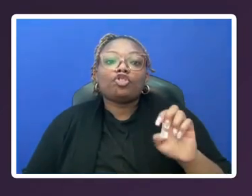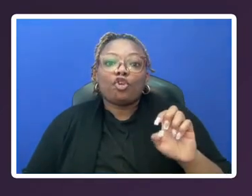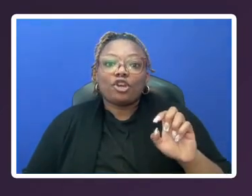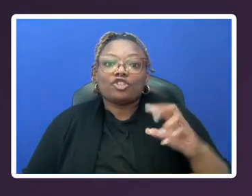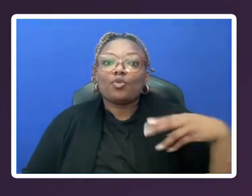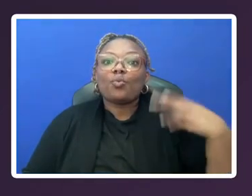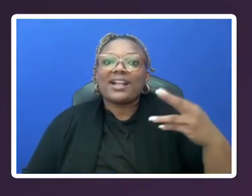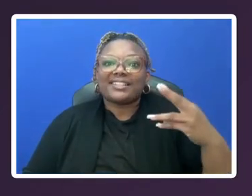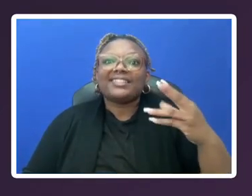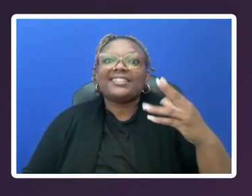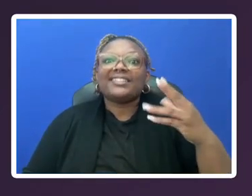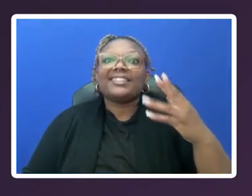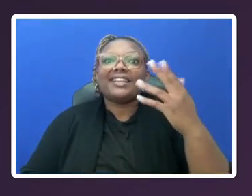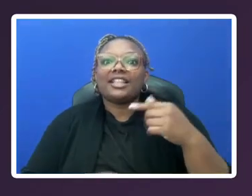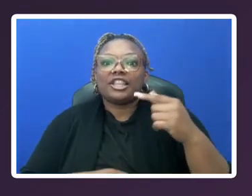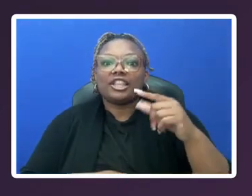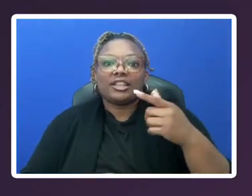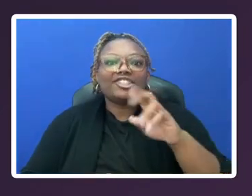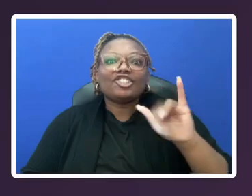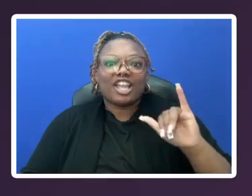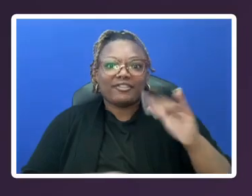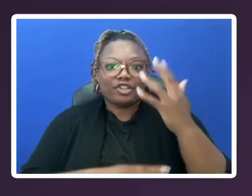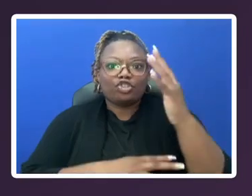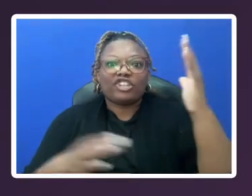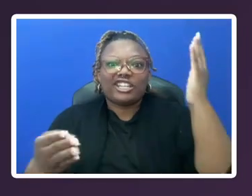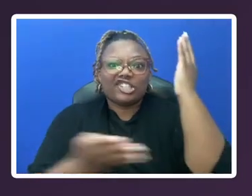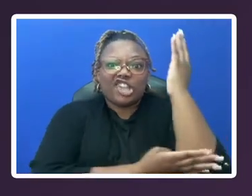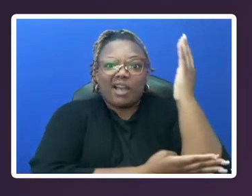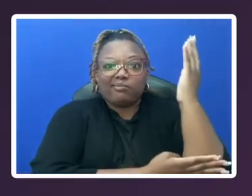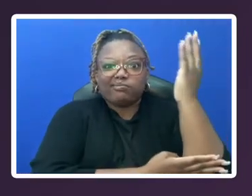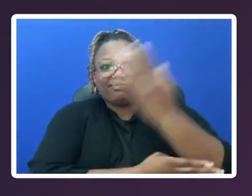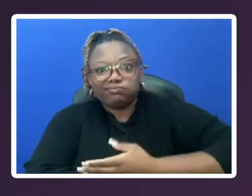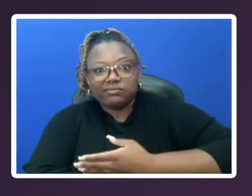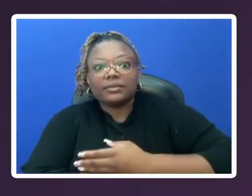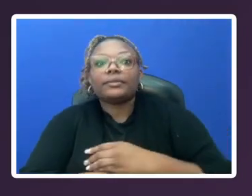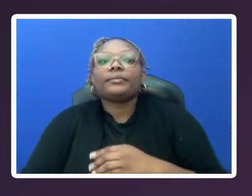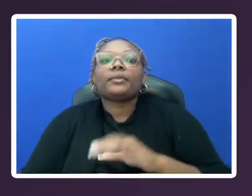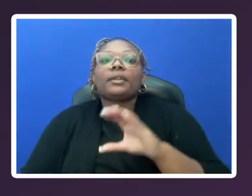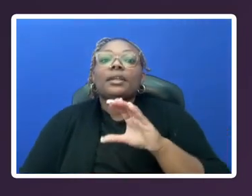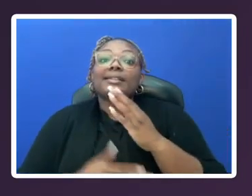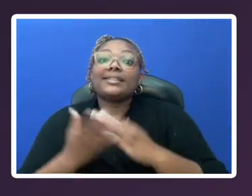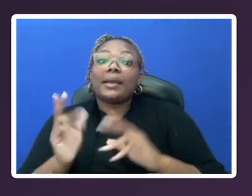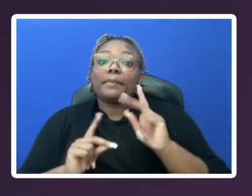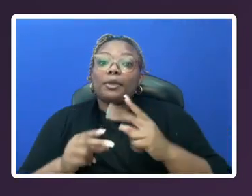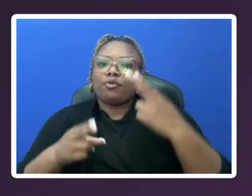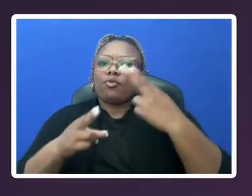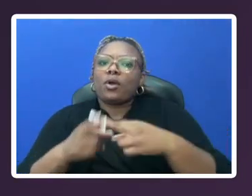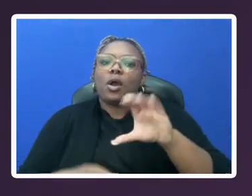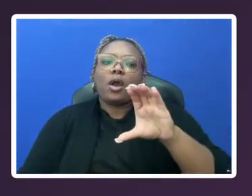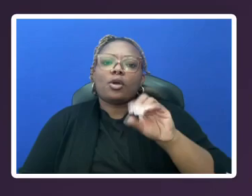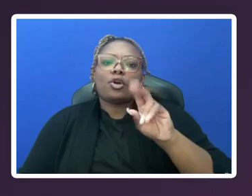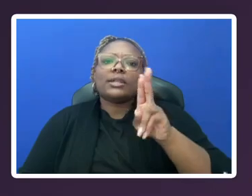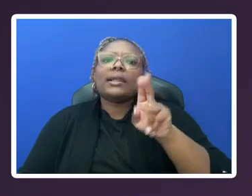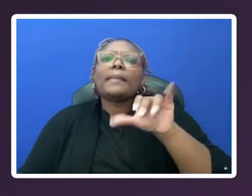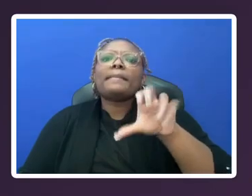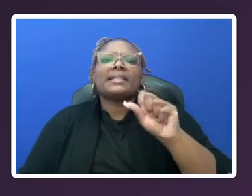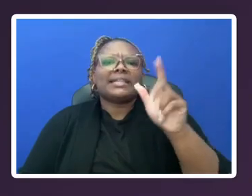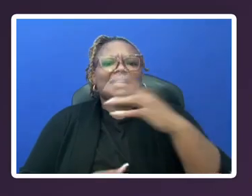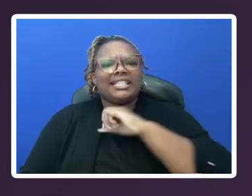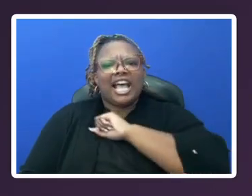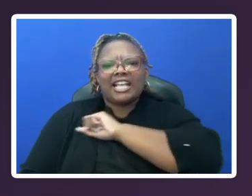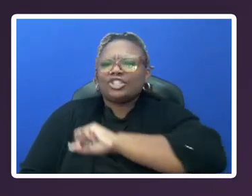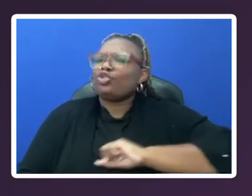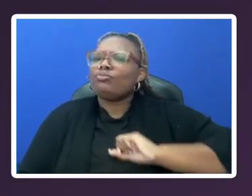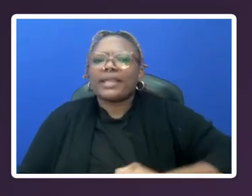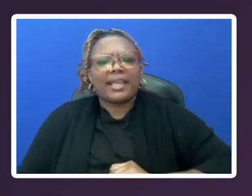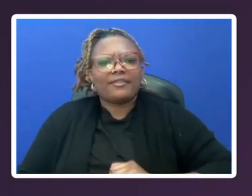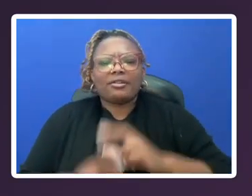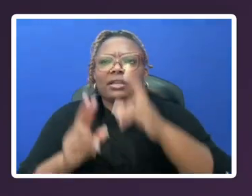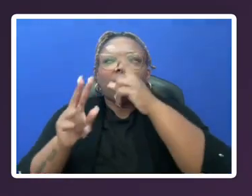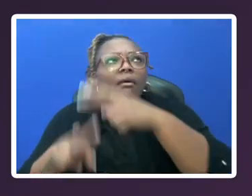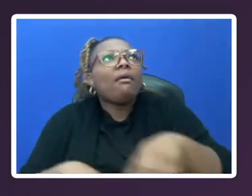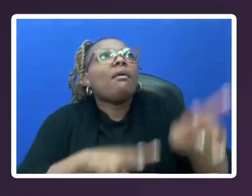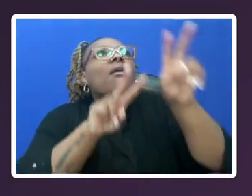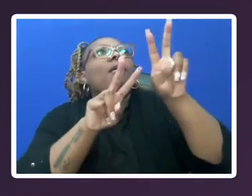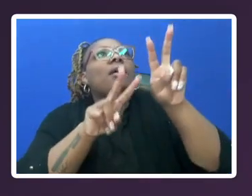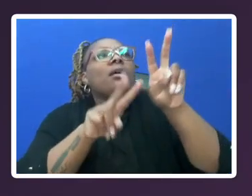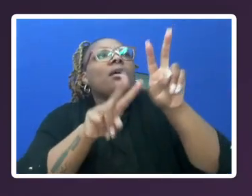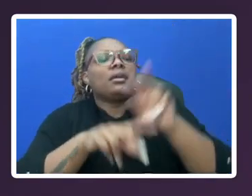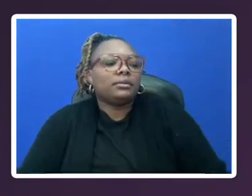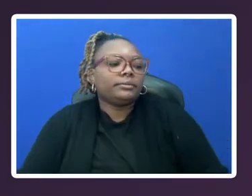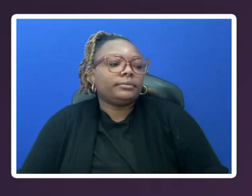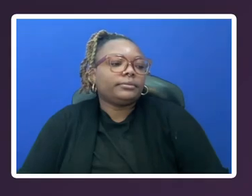and some recall Columbus as the hero. Let me see here. And I'm looking for a couple more.